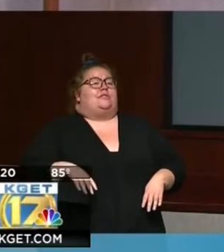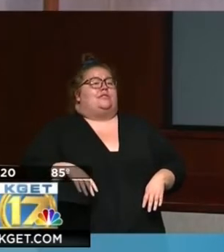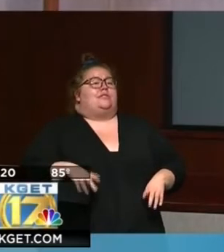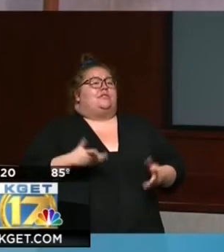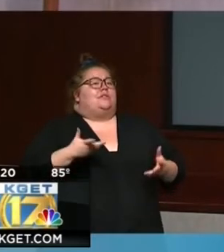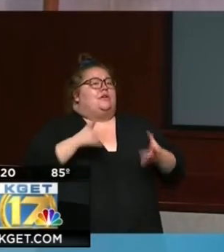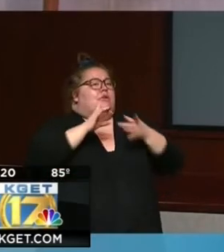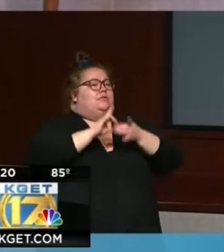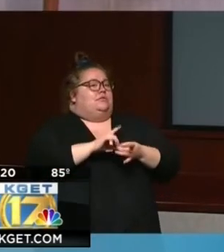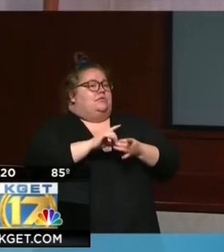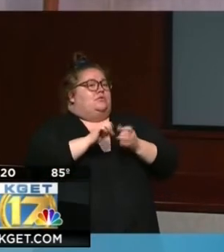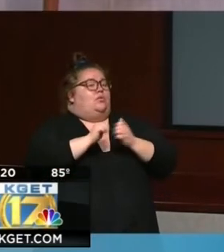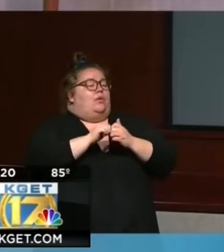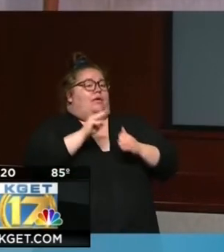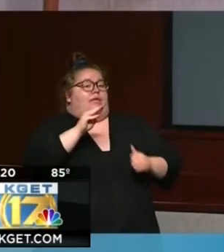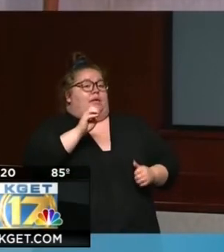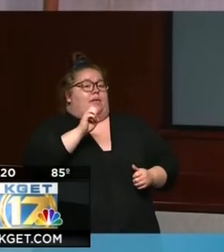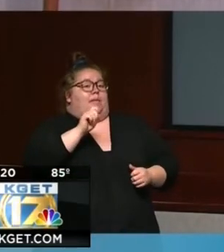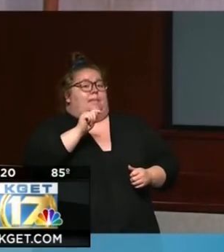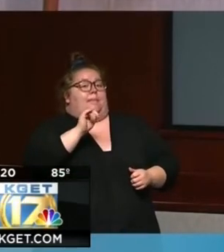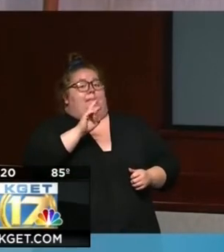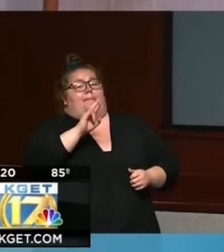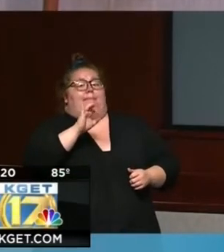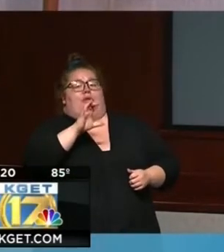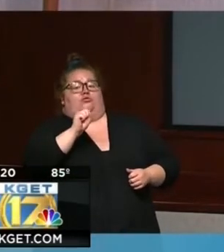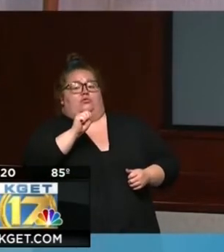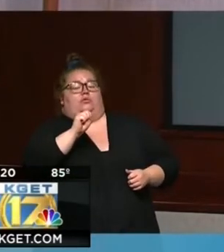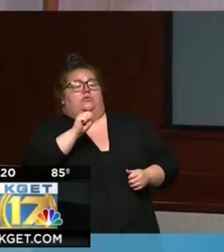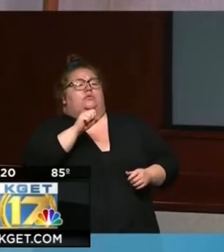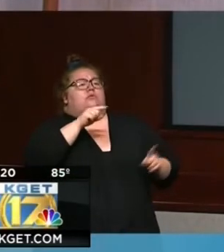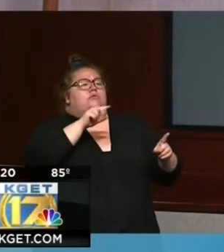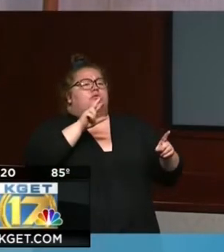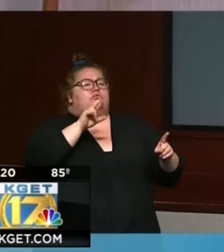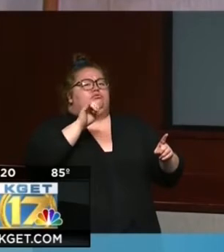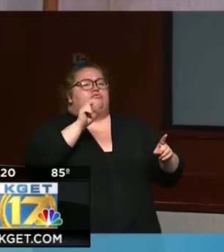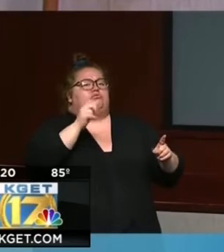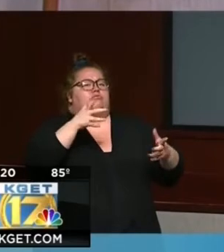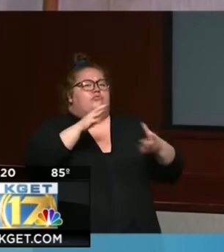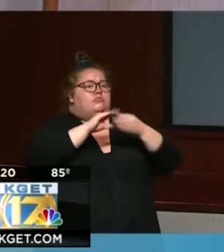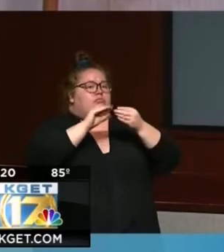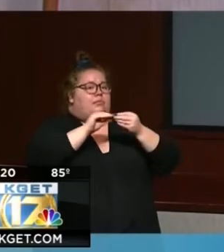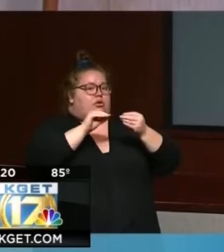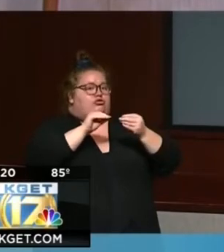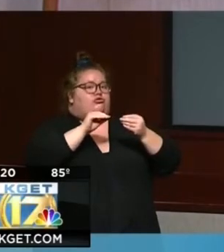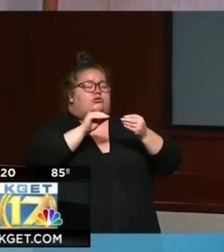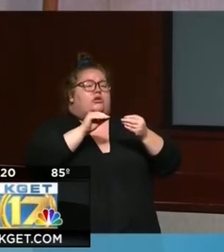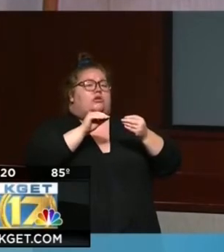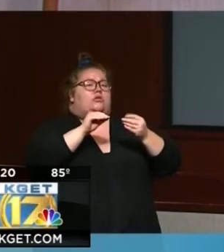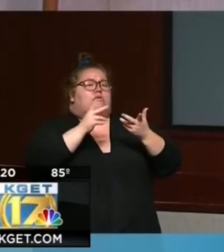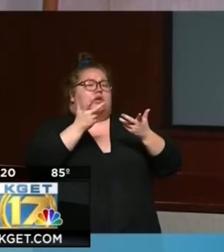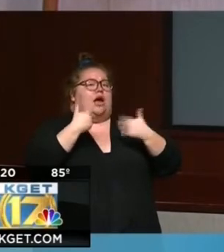ANYONE ON LINE? Reporter: HEY, EVERYBODY. ATWON WALLACE HERE.